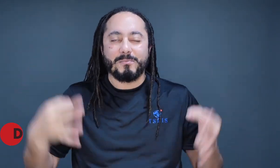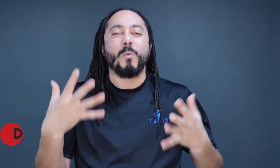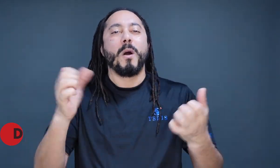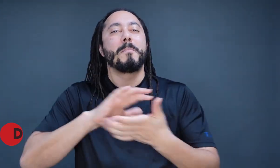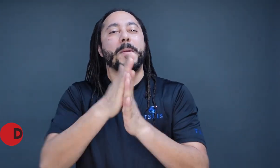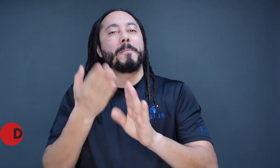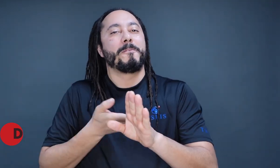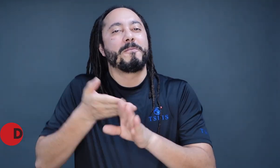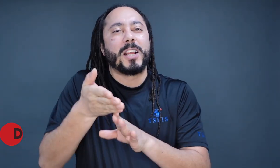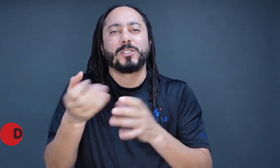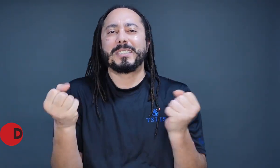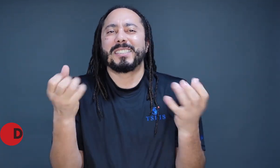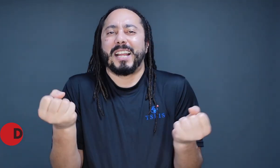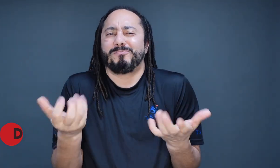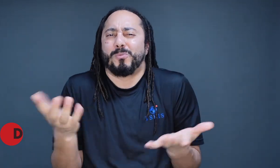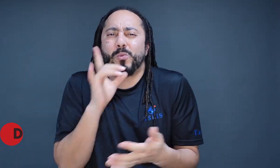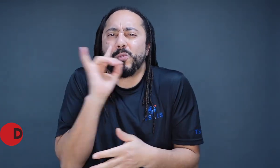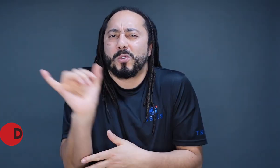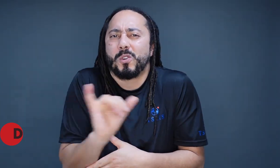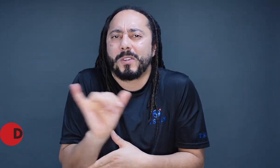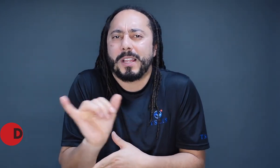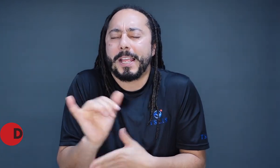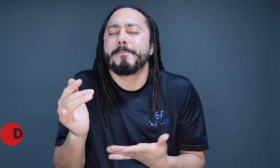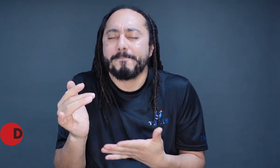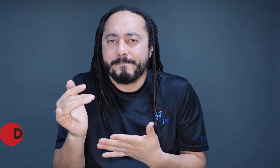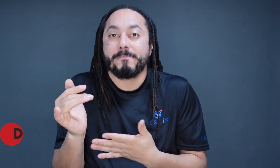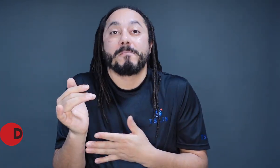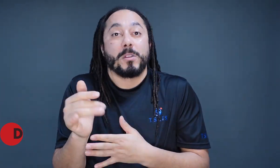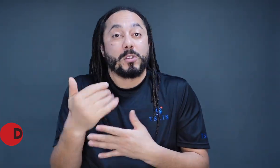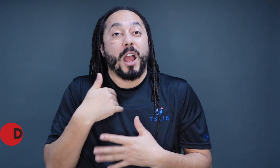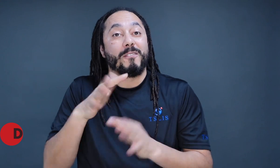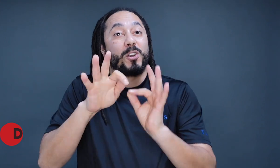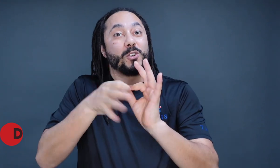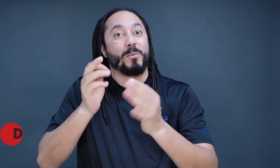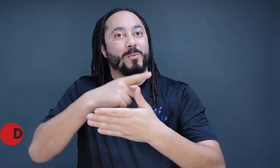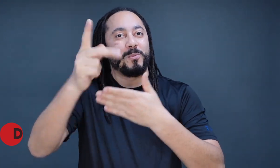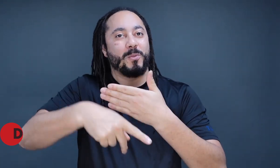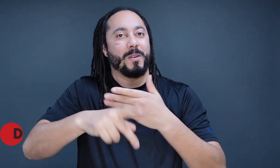I decided I would become a professional signer. I attended